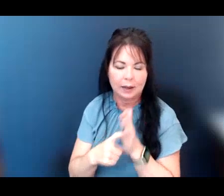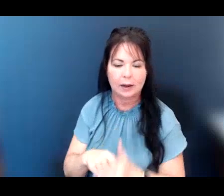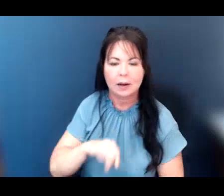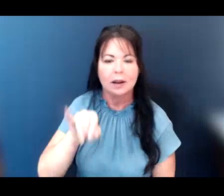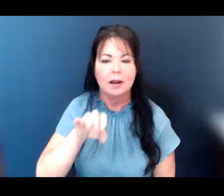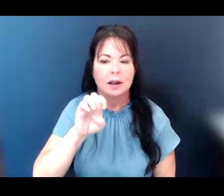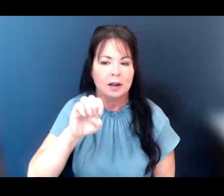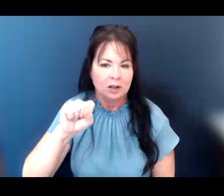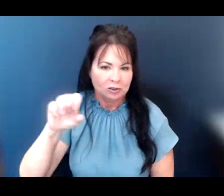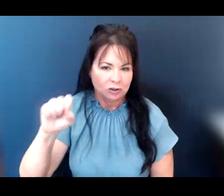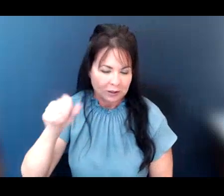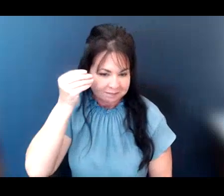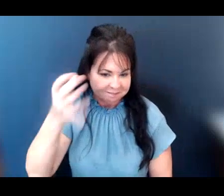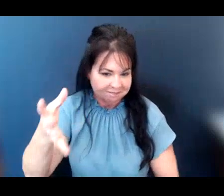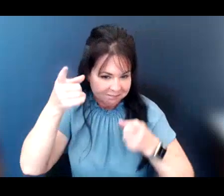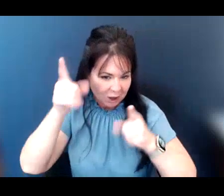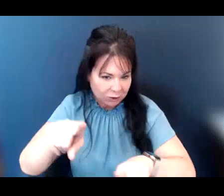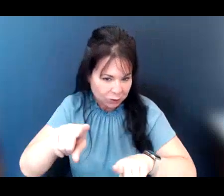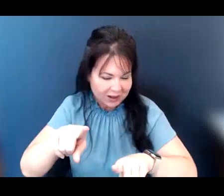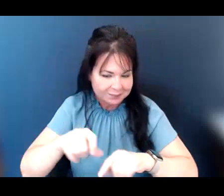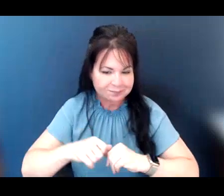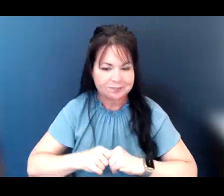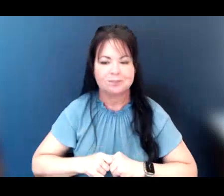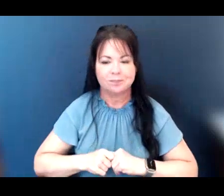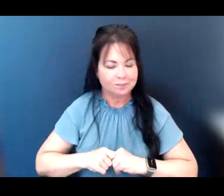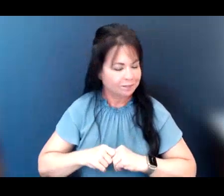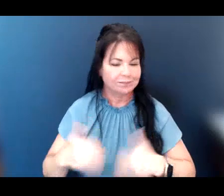Yeah, I absolutely agree with everything you said, Becky. Super important, especially in the design process,